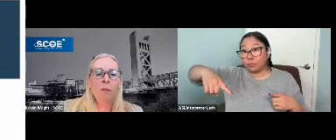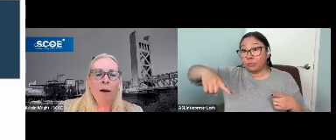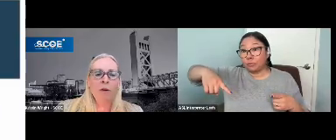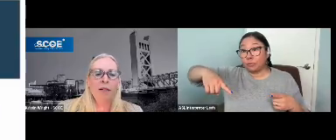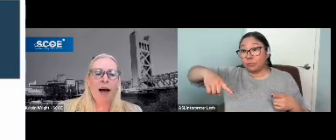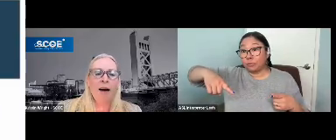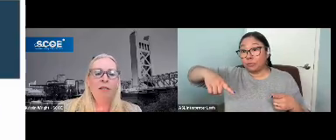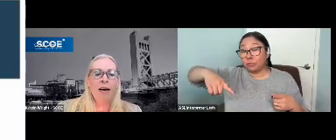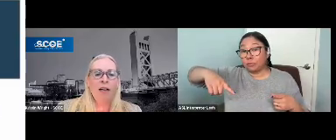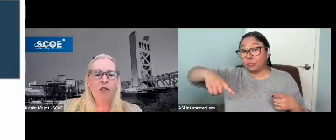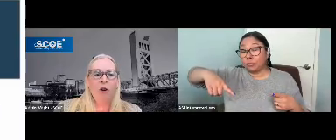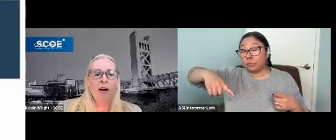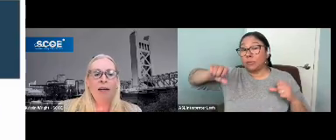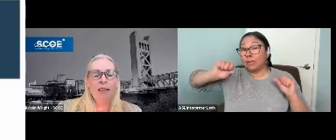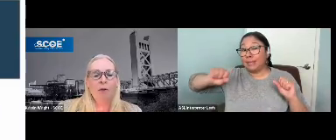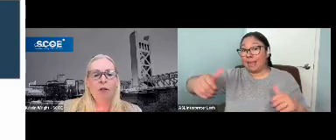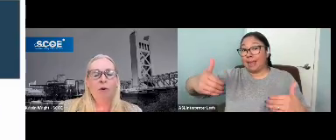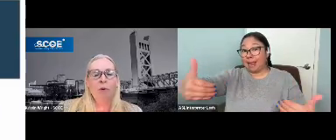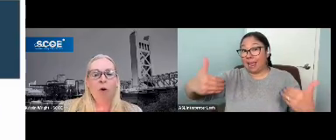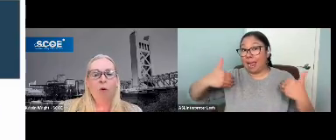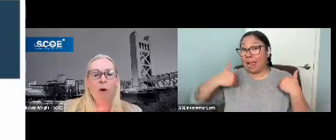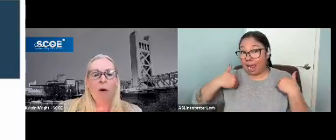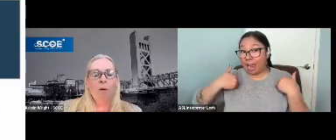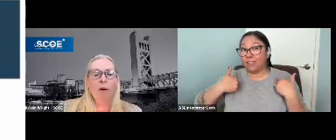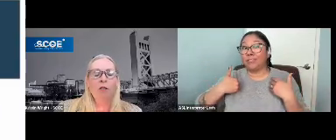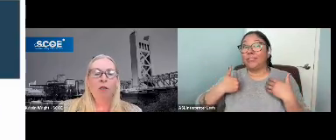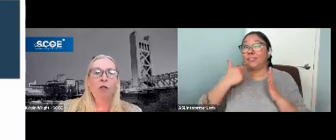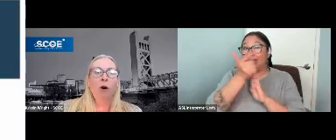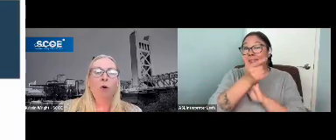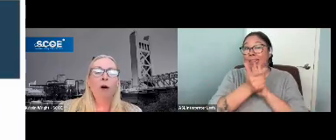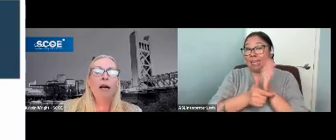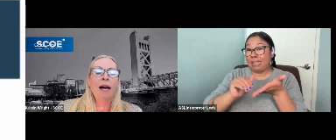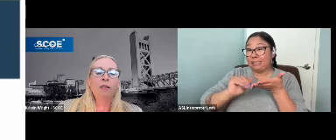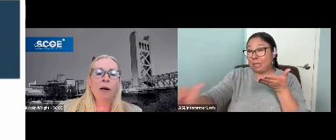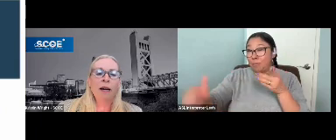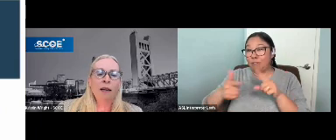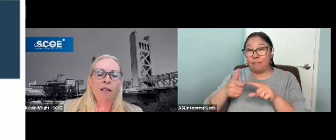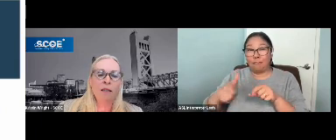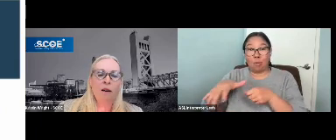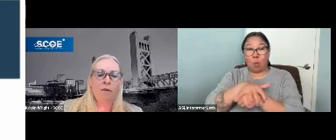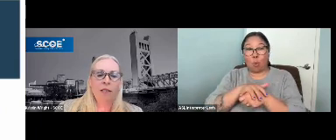also be able to have statutory exemption from local requirements. So, as we get into this